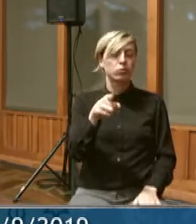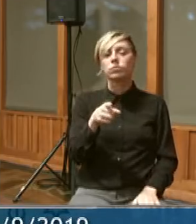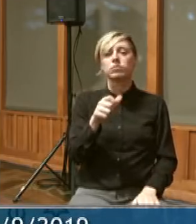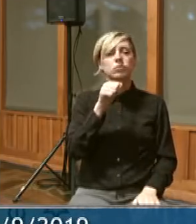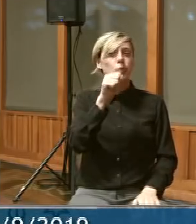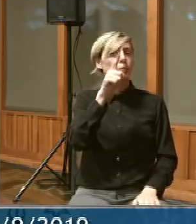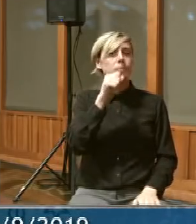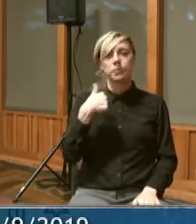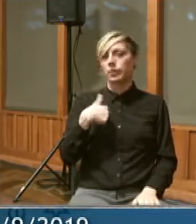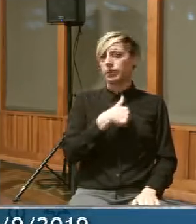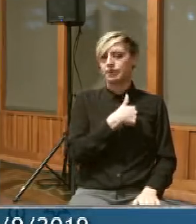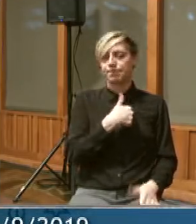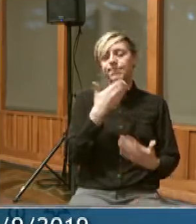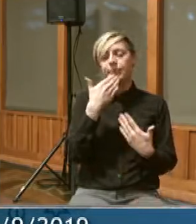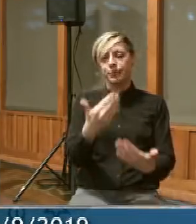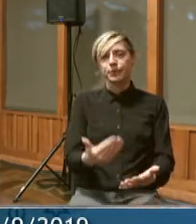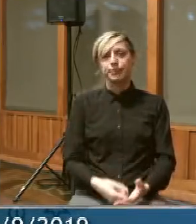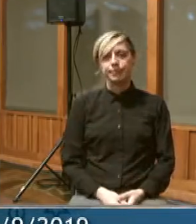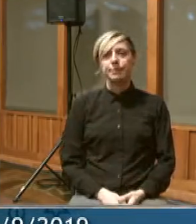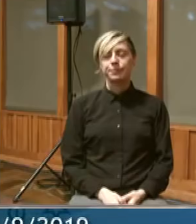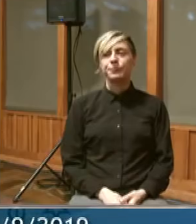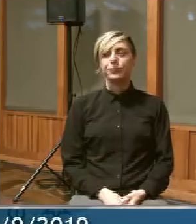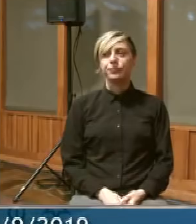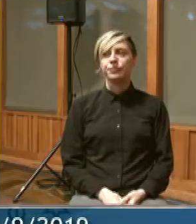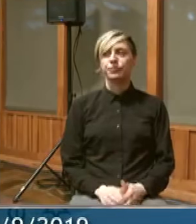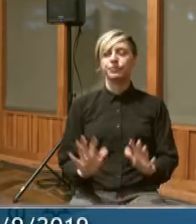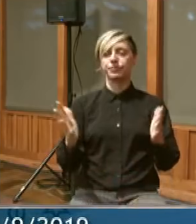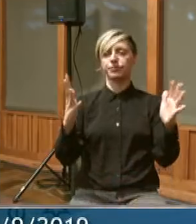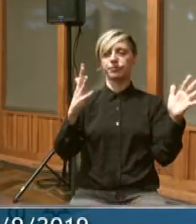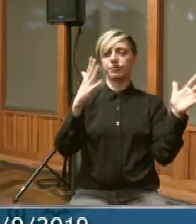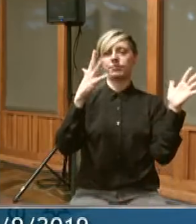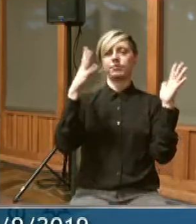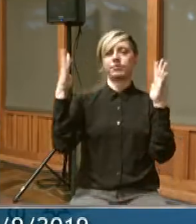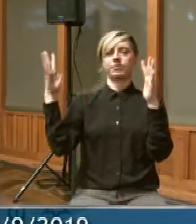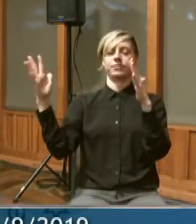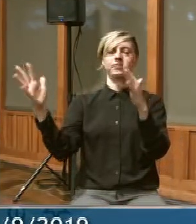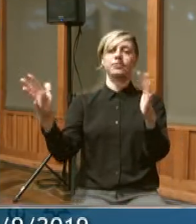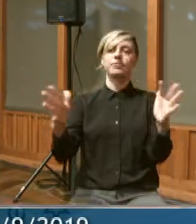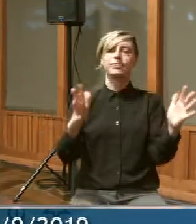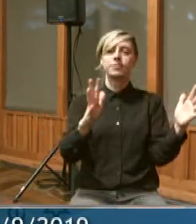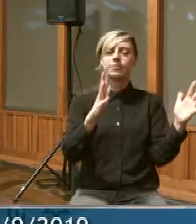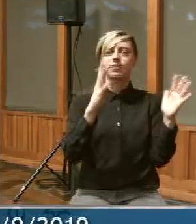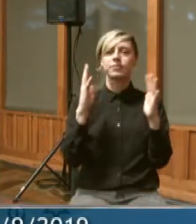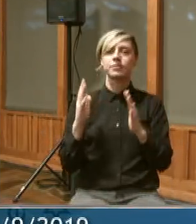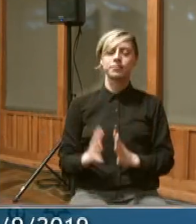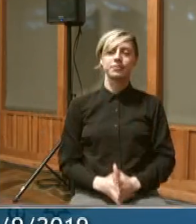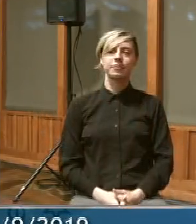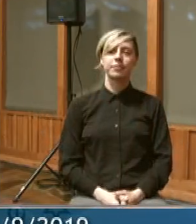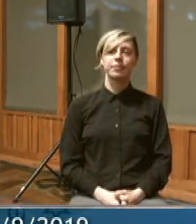TENS OF THOUSANDS OF PEOPLE HAVE CHOSEN TO TRUST YOU AND PLEASE DON'T LET US DOWN. THANK YOU.